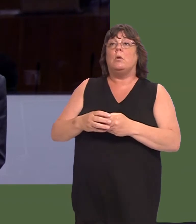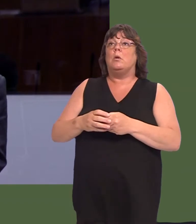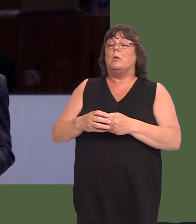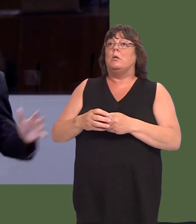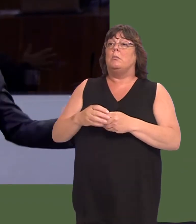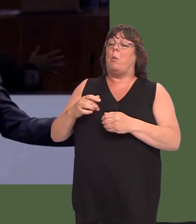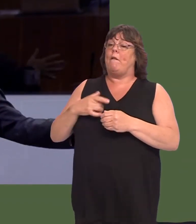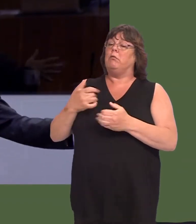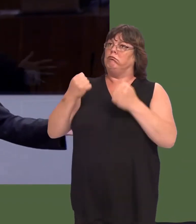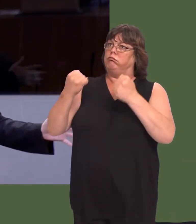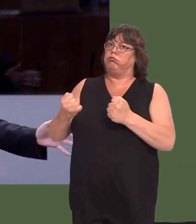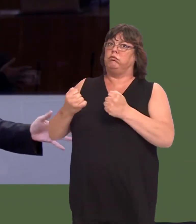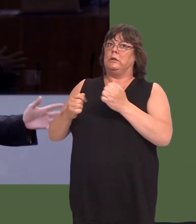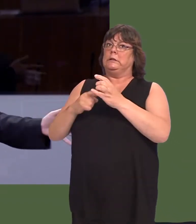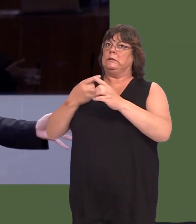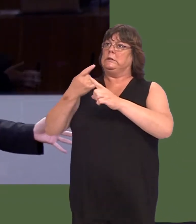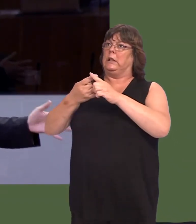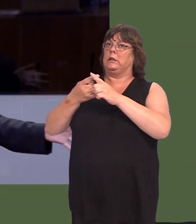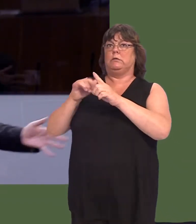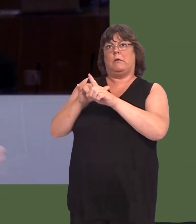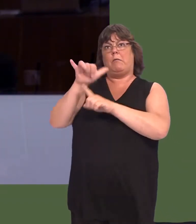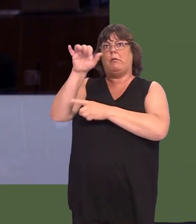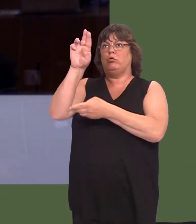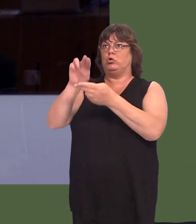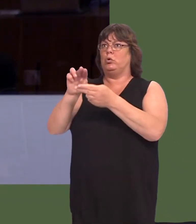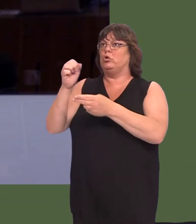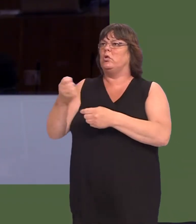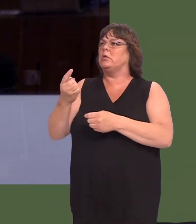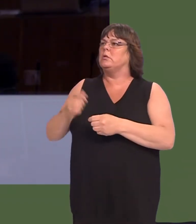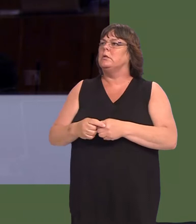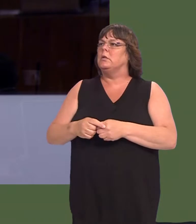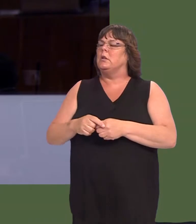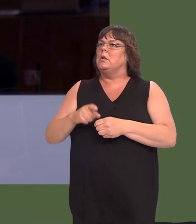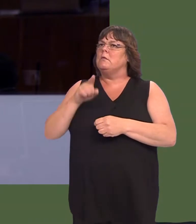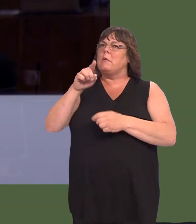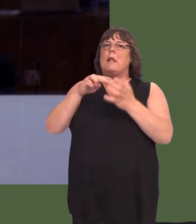Nick Ramsay: Nathan Gill, in his question, was right to refer to tax devolution as the